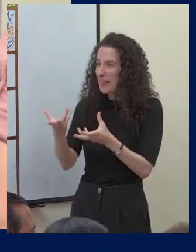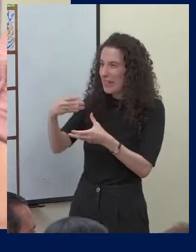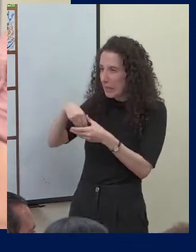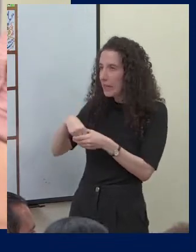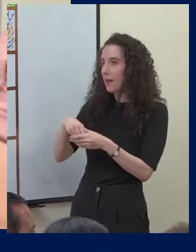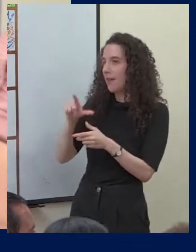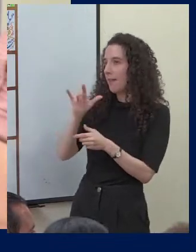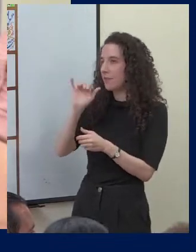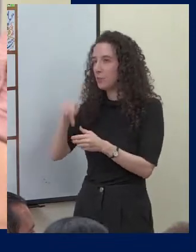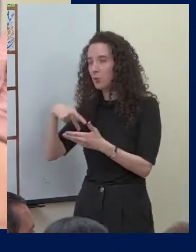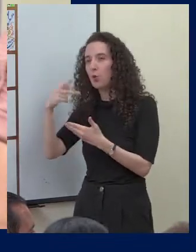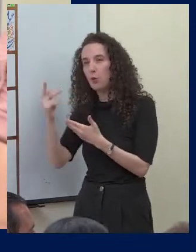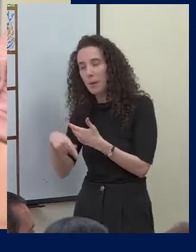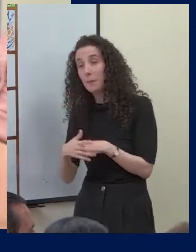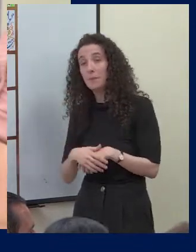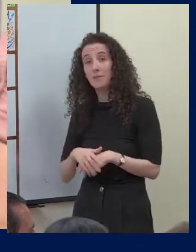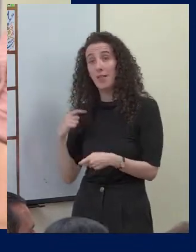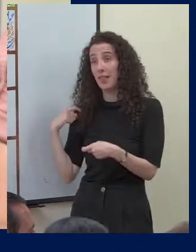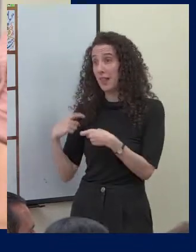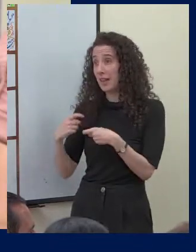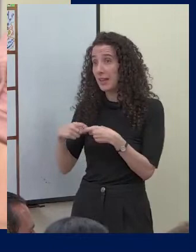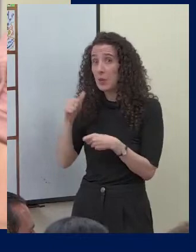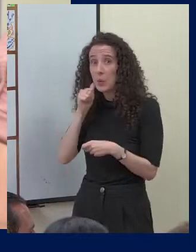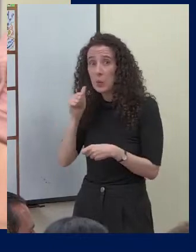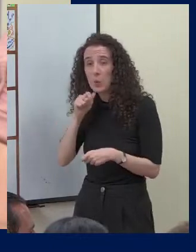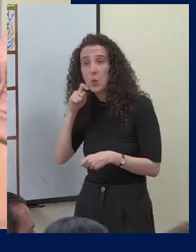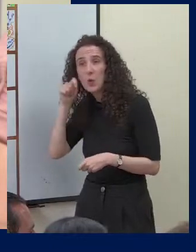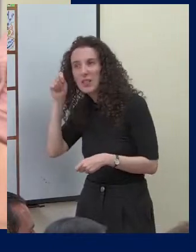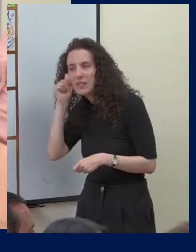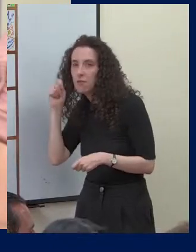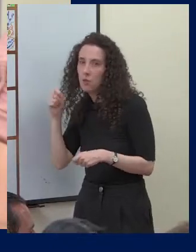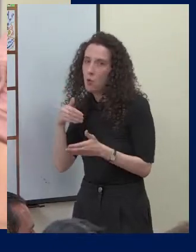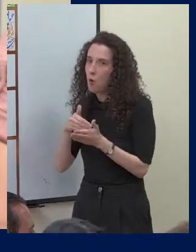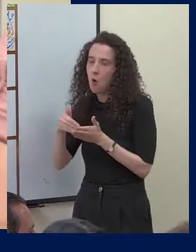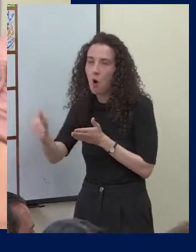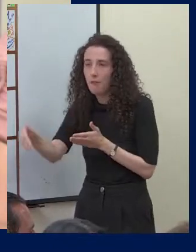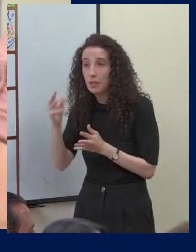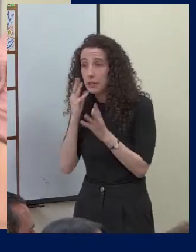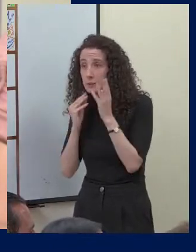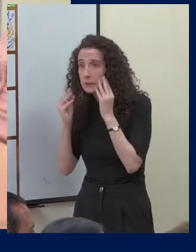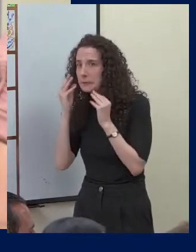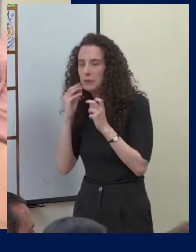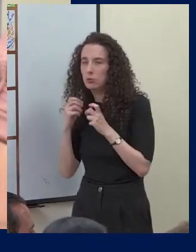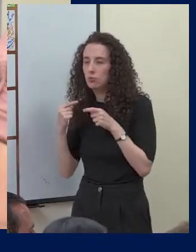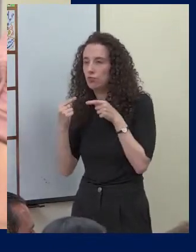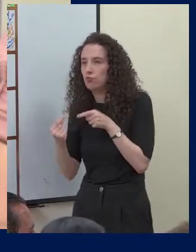Latino teens often explain is a struggle between their need for autonomy and independence prevalent